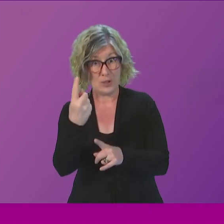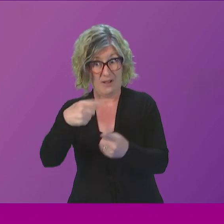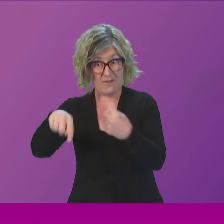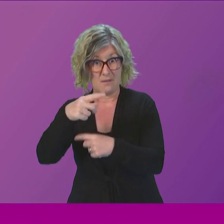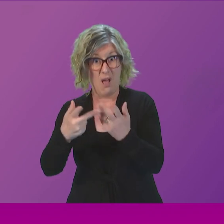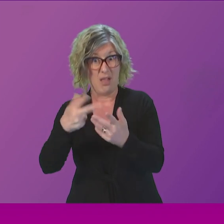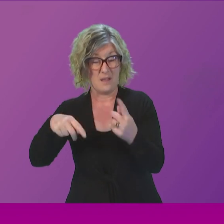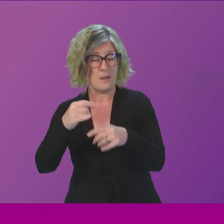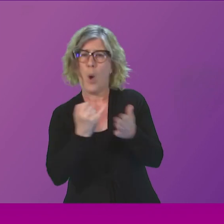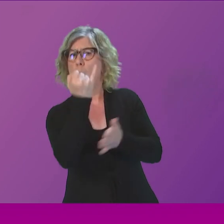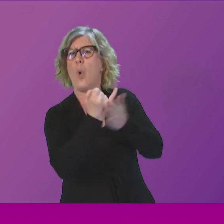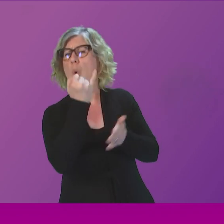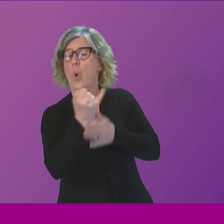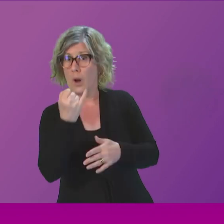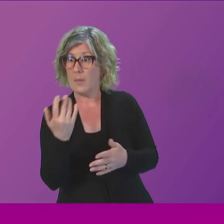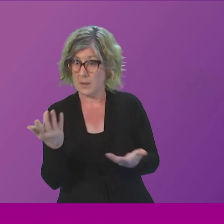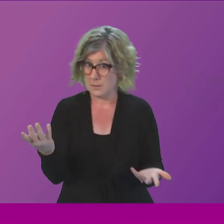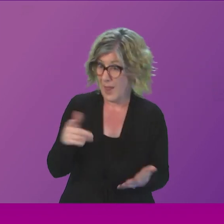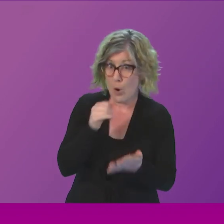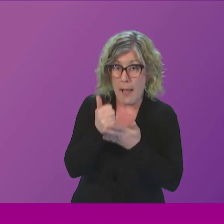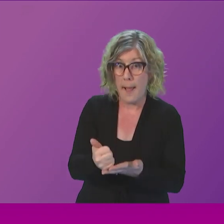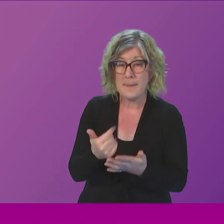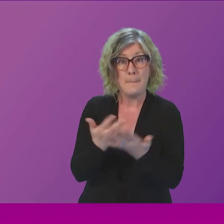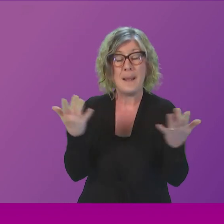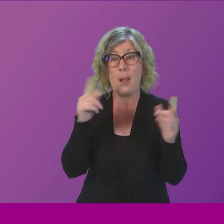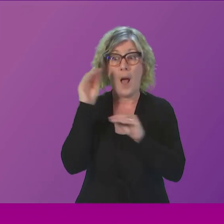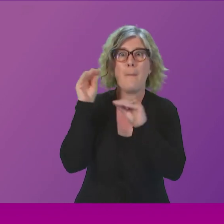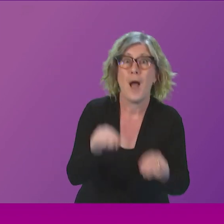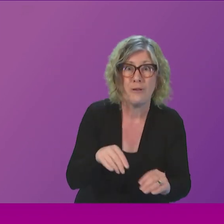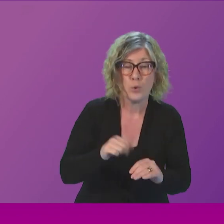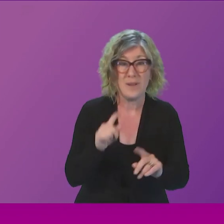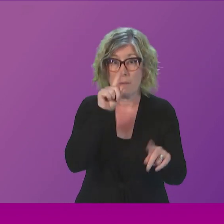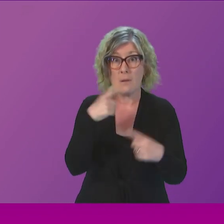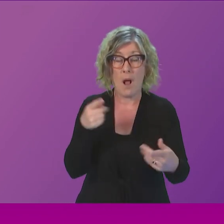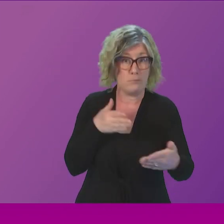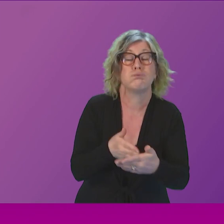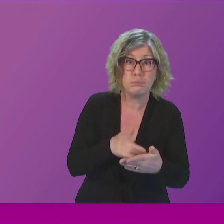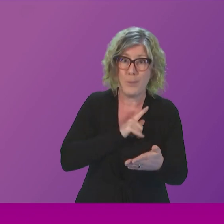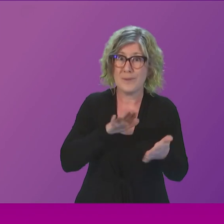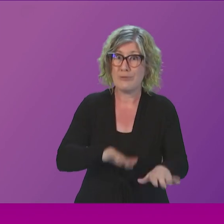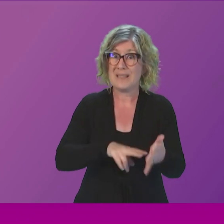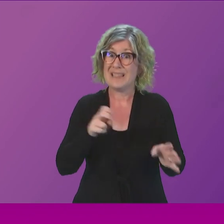European migration to Scotland. If only Scotland had the powers to rejoin the European Union, perhaps we could reverse